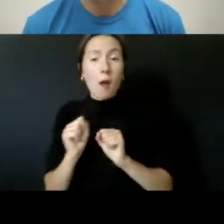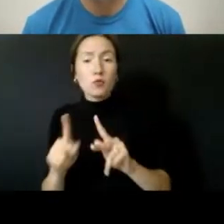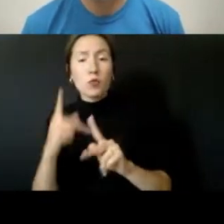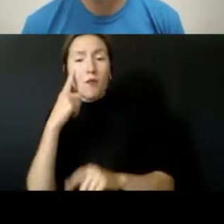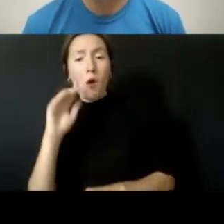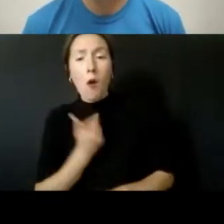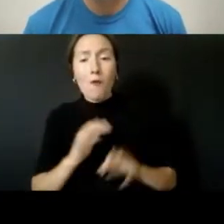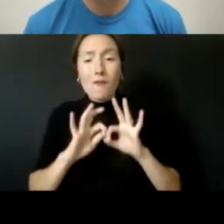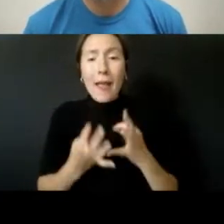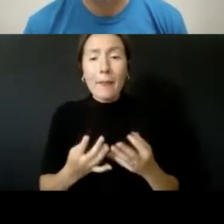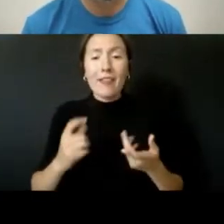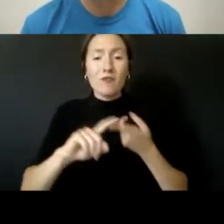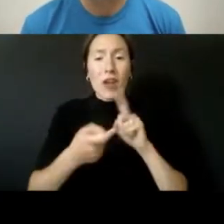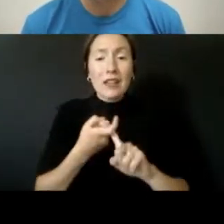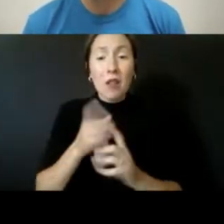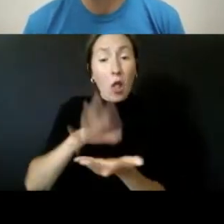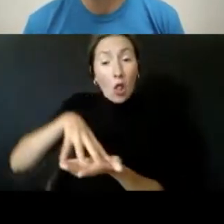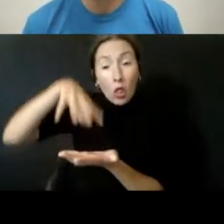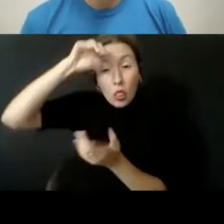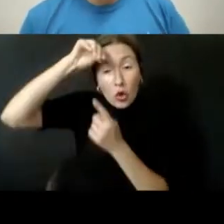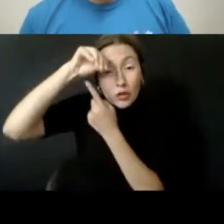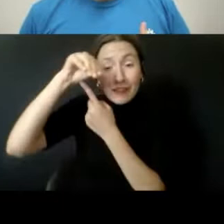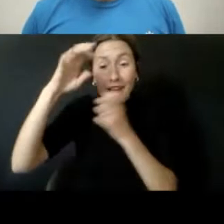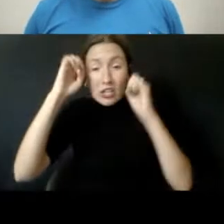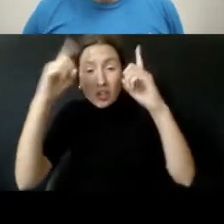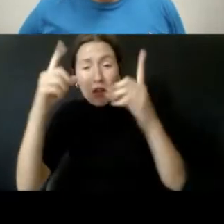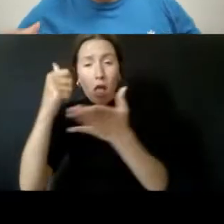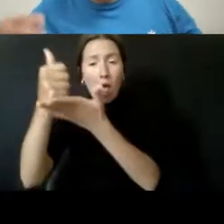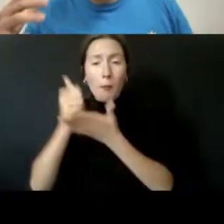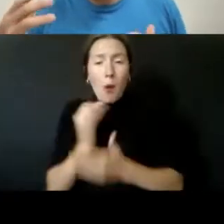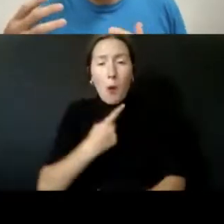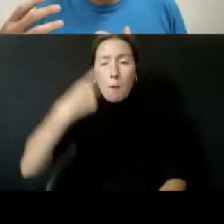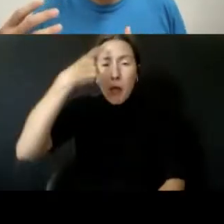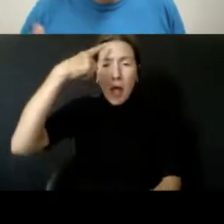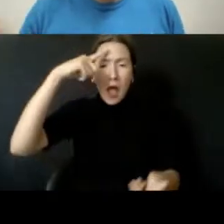learning allows us to change our minds learning allows us to change our careers